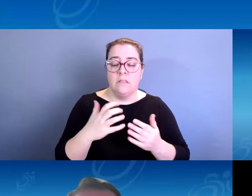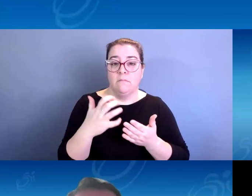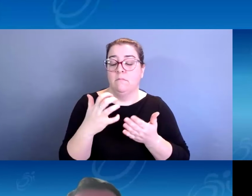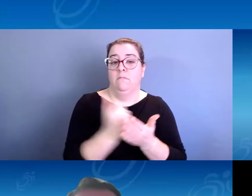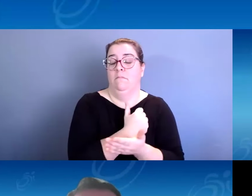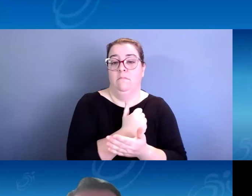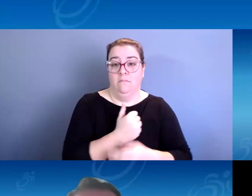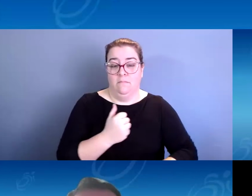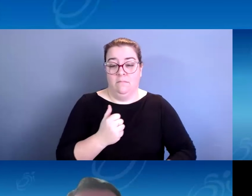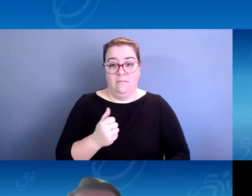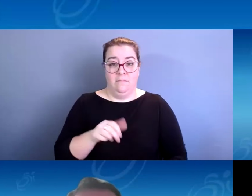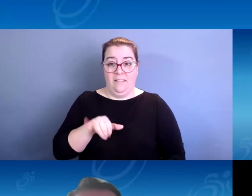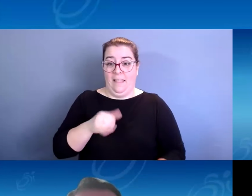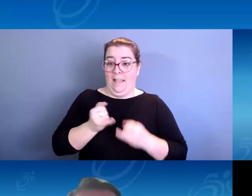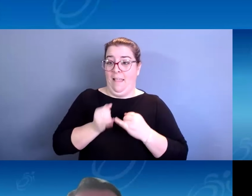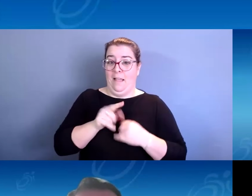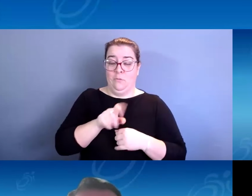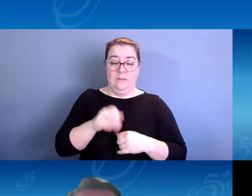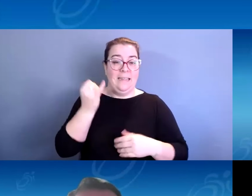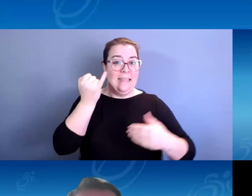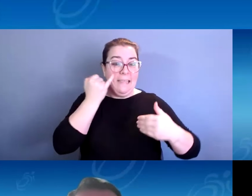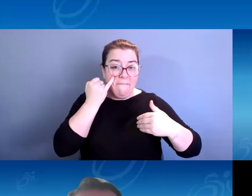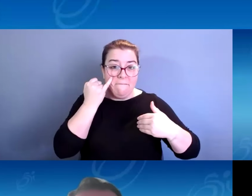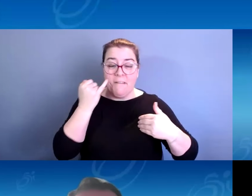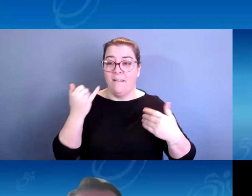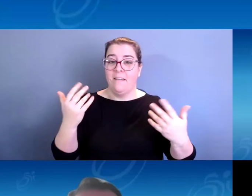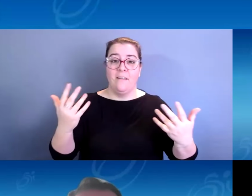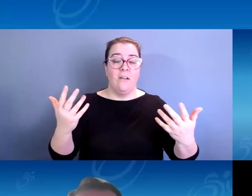if there were already people with diverse disabilities,